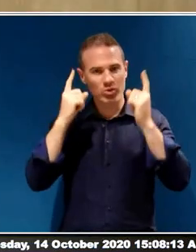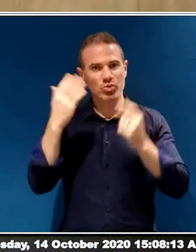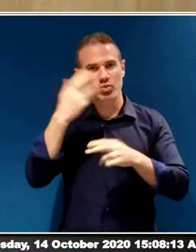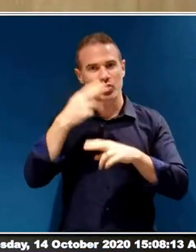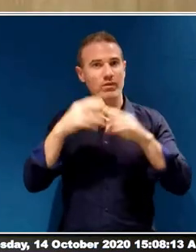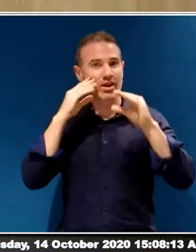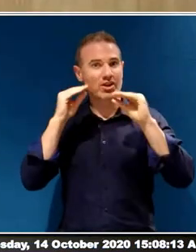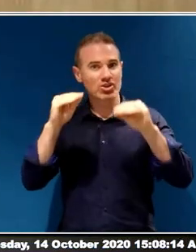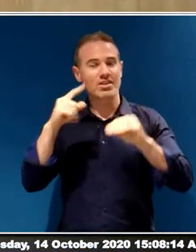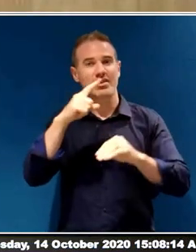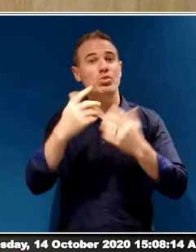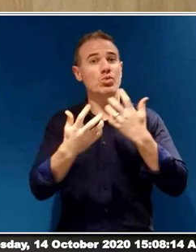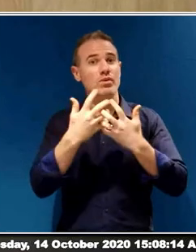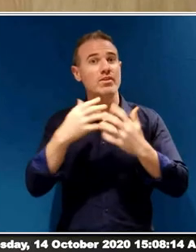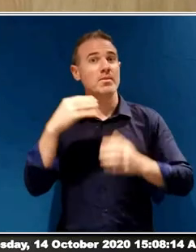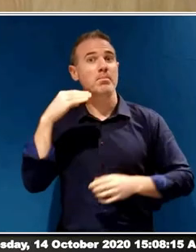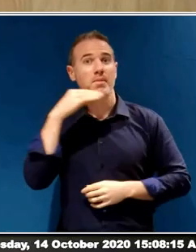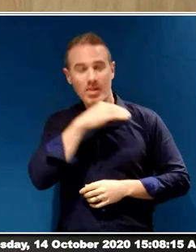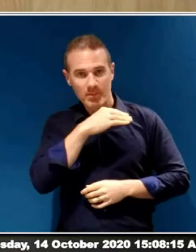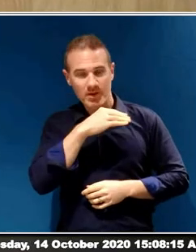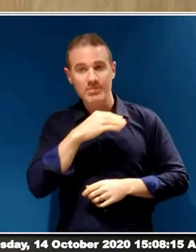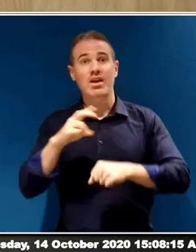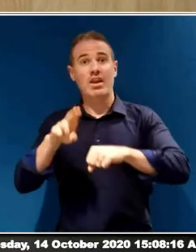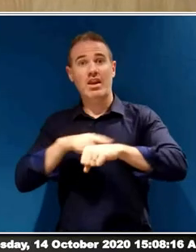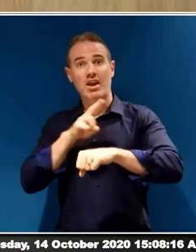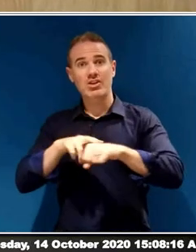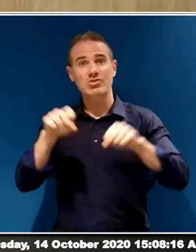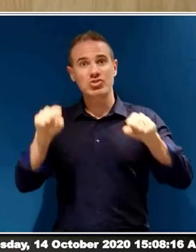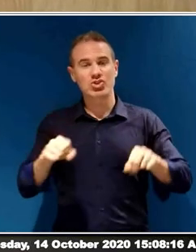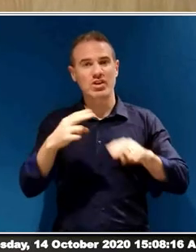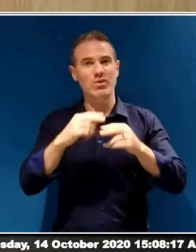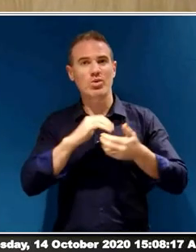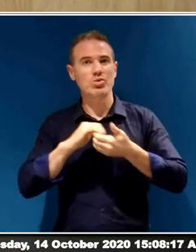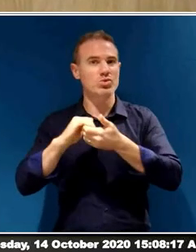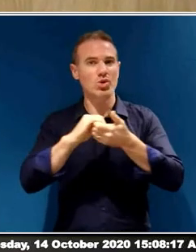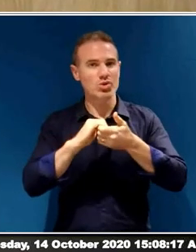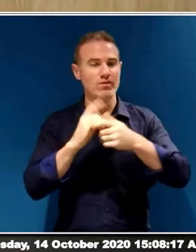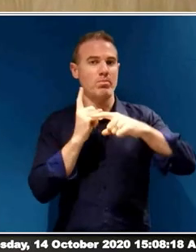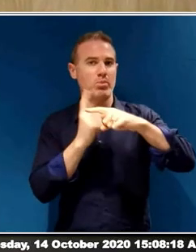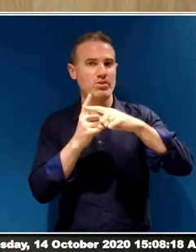Chair of the Association for Positive Behaviour Support Australia, and you